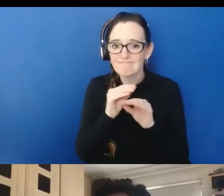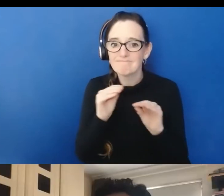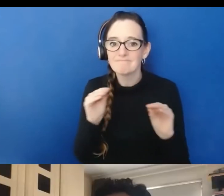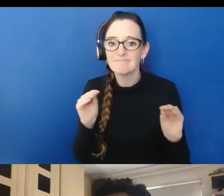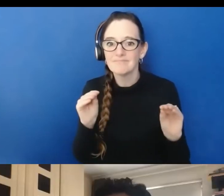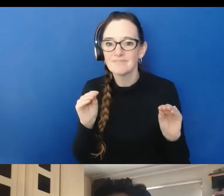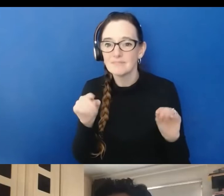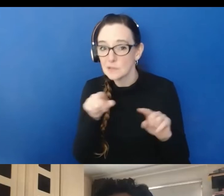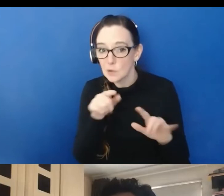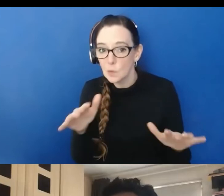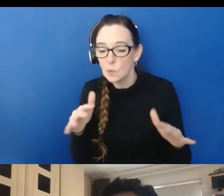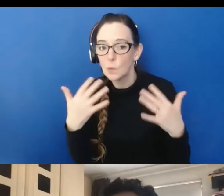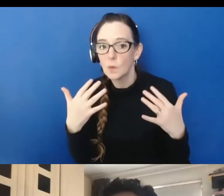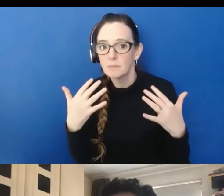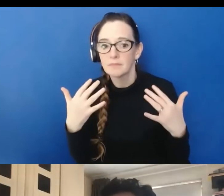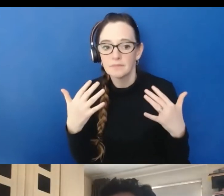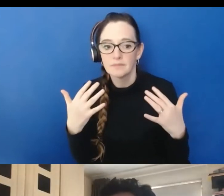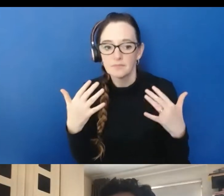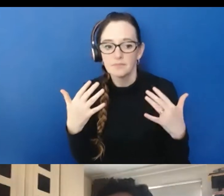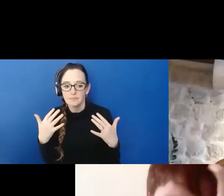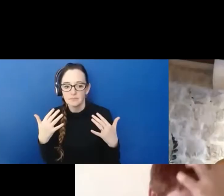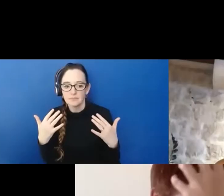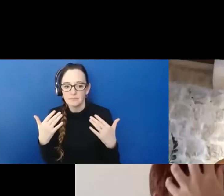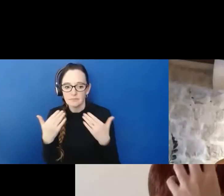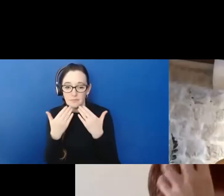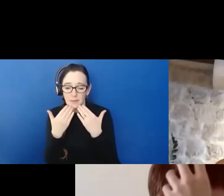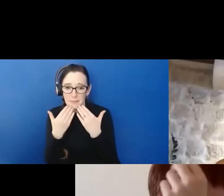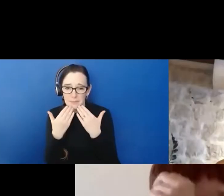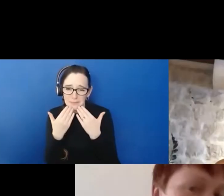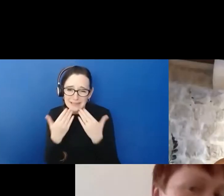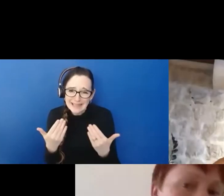watching, reading, that please, please, if you do have a question, type it into the